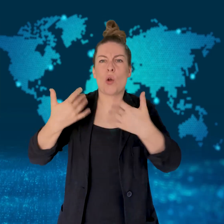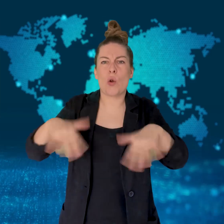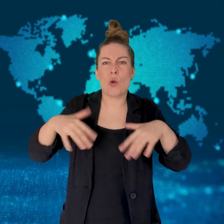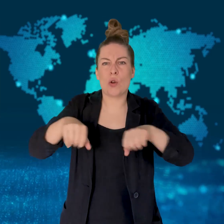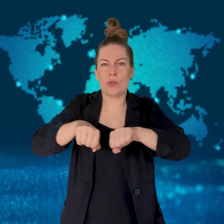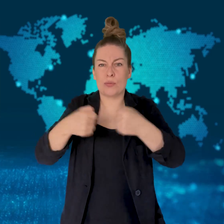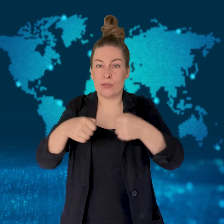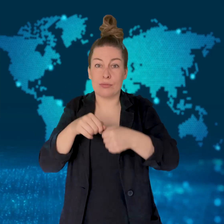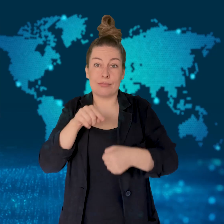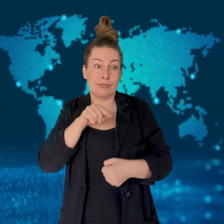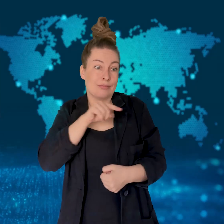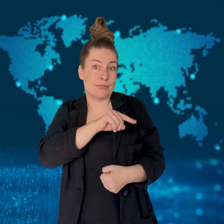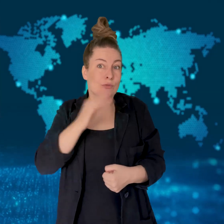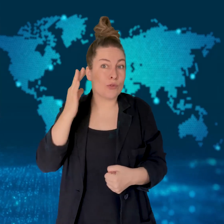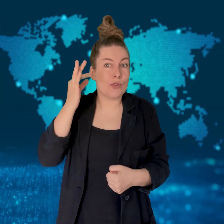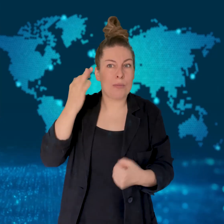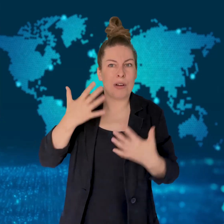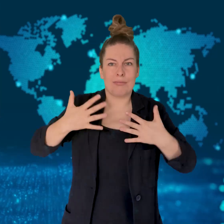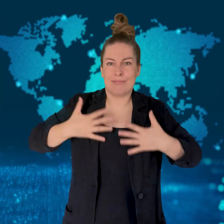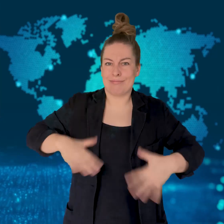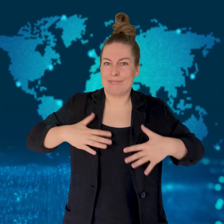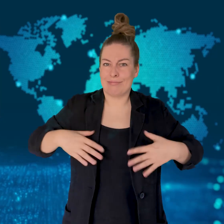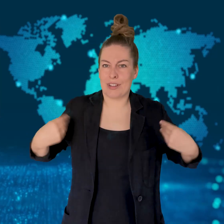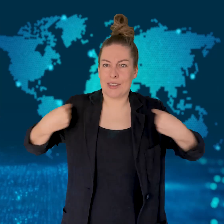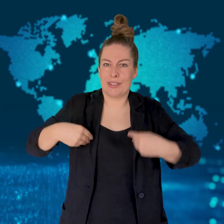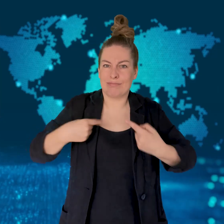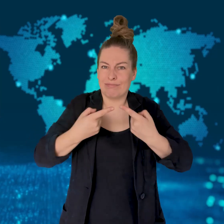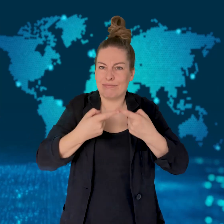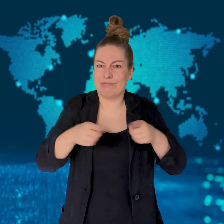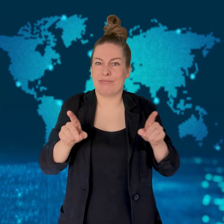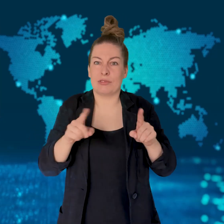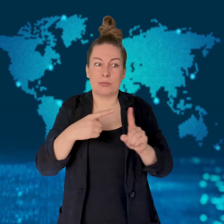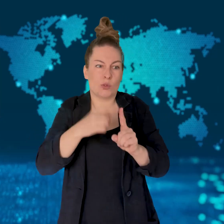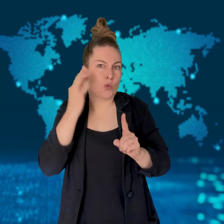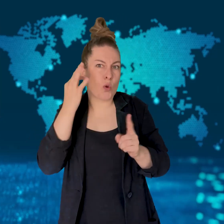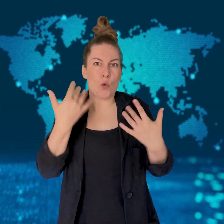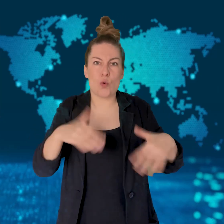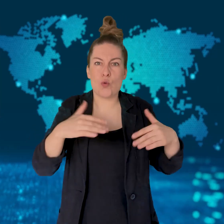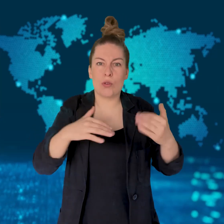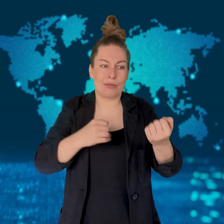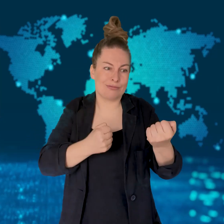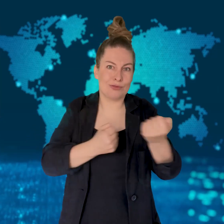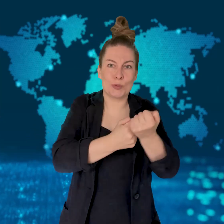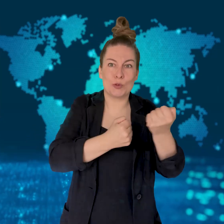the country's anti-terrorism laws for "her choice of clothing